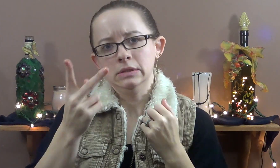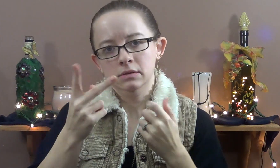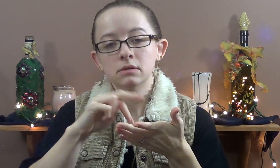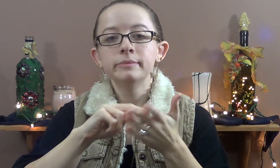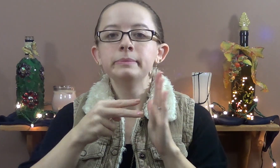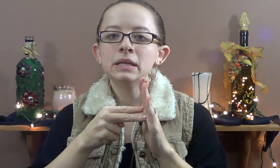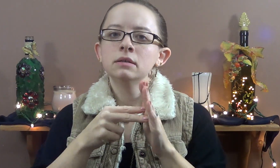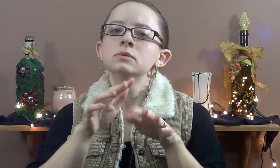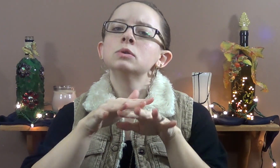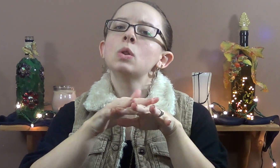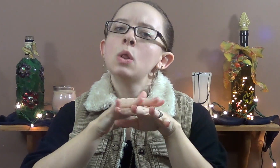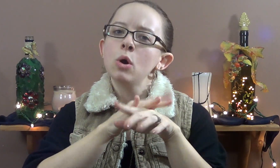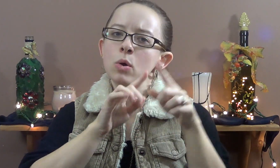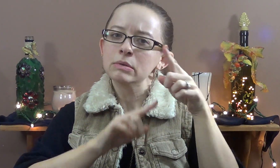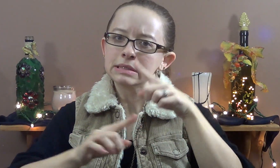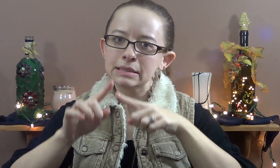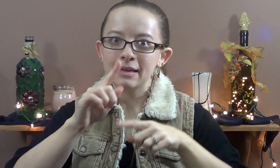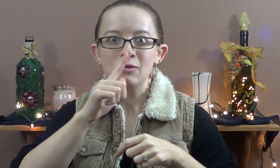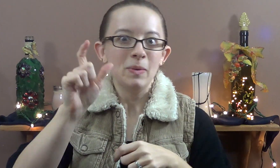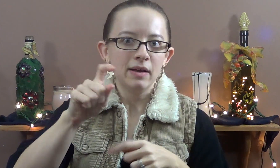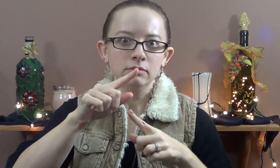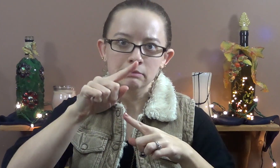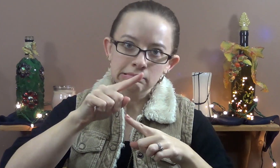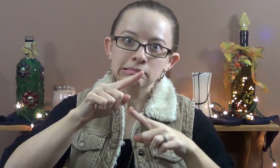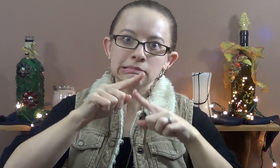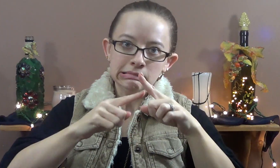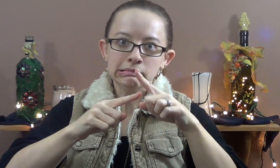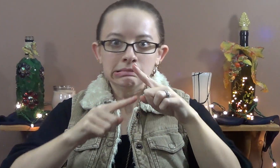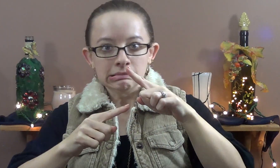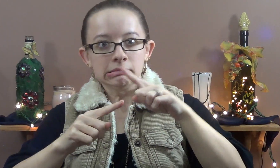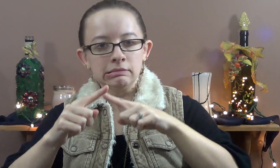quickly then it's really tough to see. So just take your signs a little slower. You don't have to